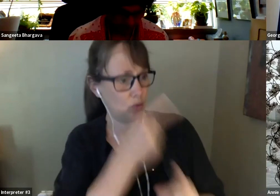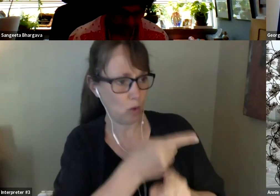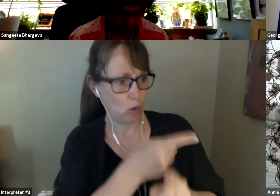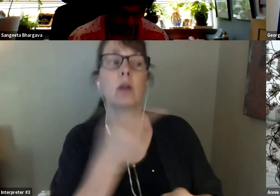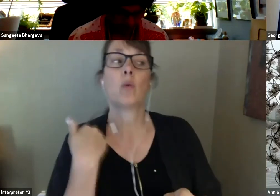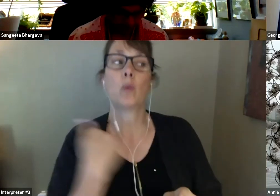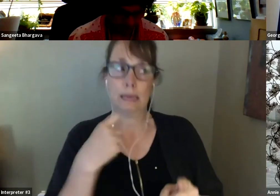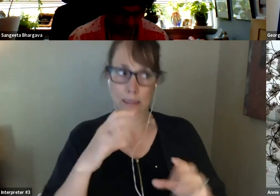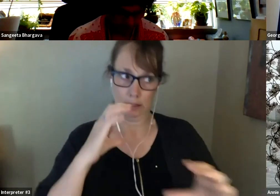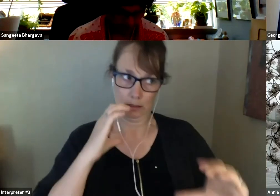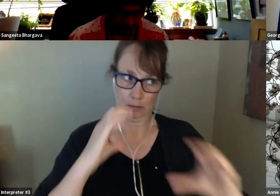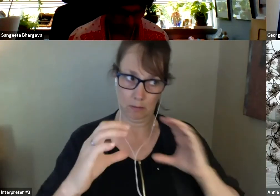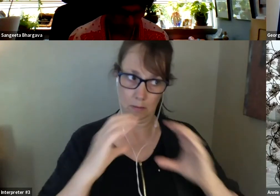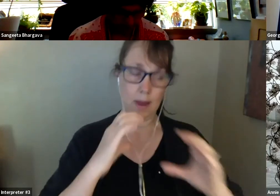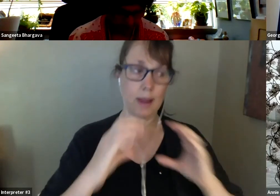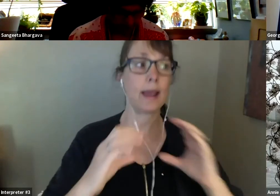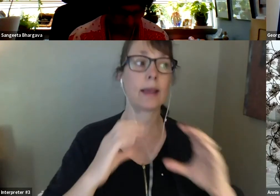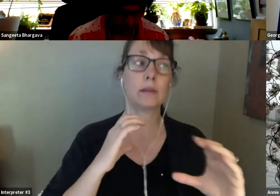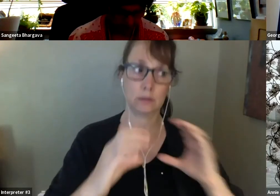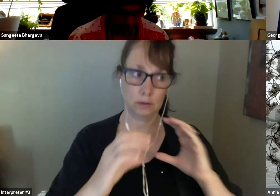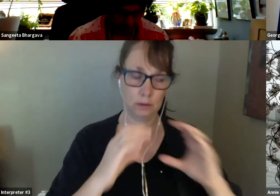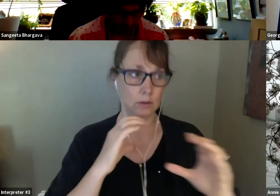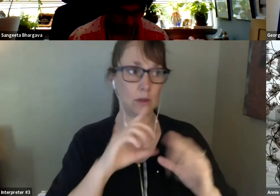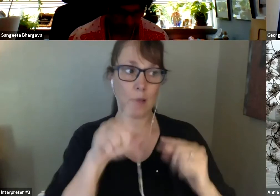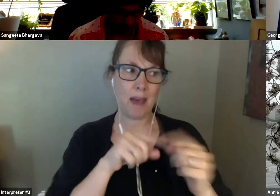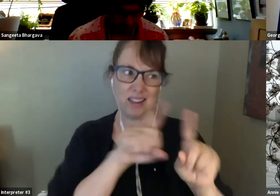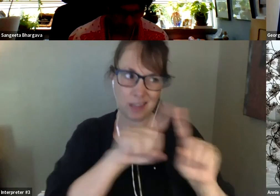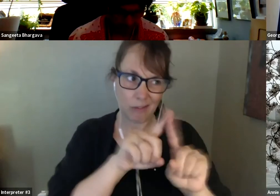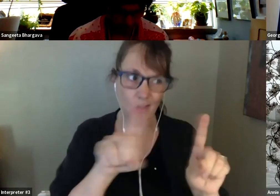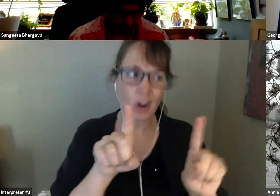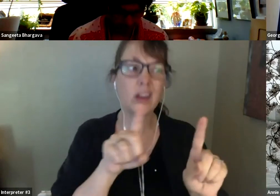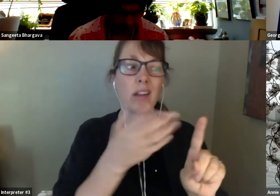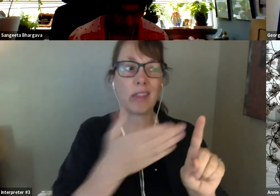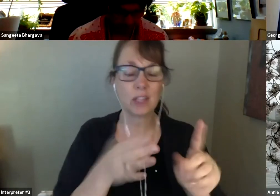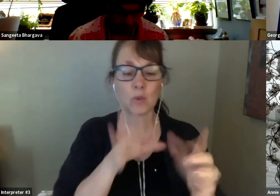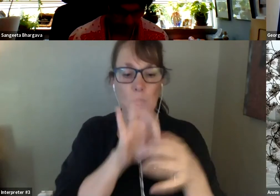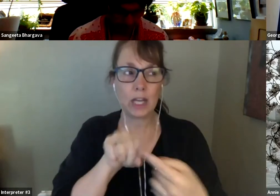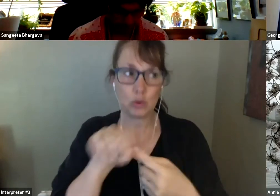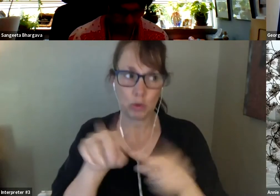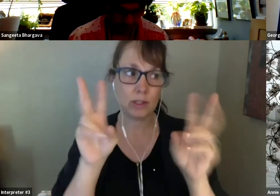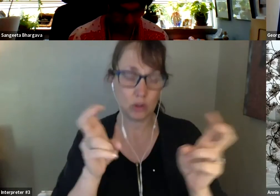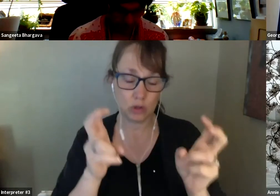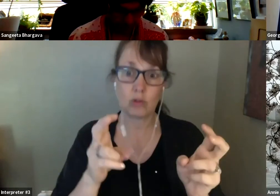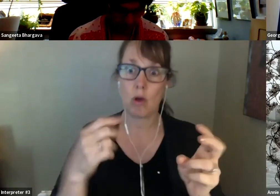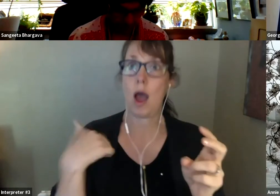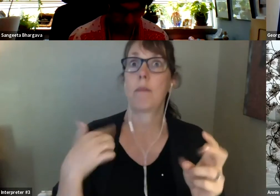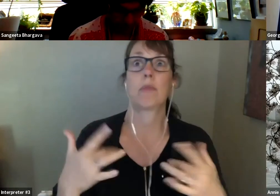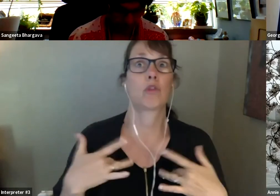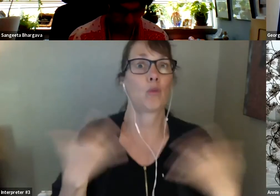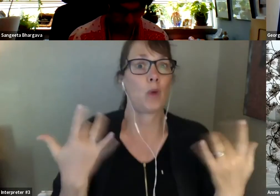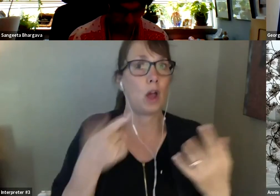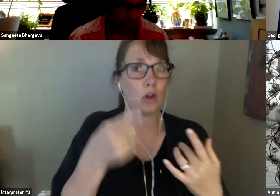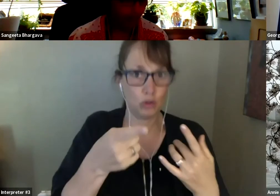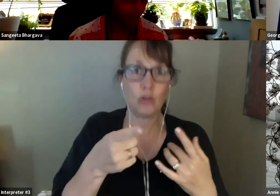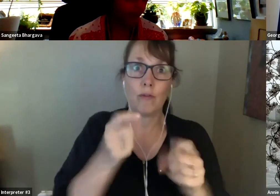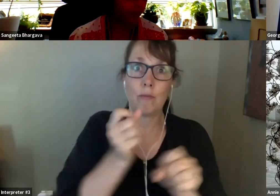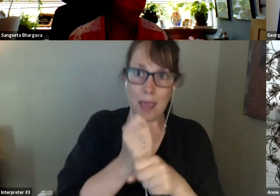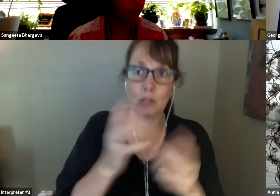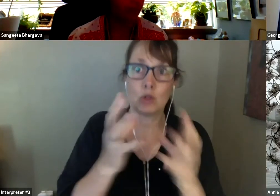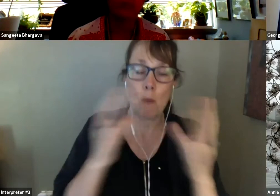eye, back of the eye, different aspects of this, so I’m really thrilled that you guys have made this much progress, so looking forward to see what happens next.